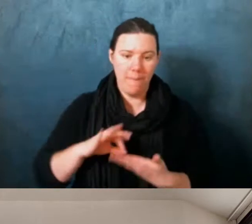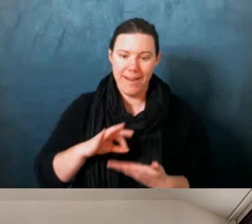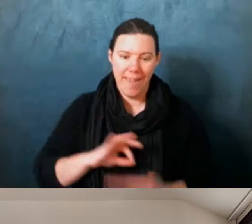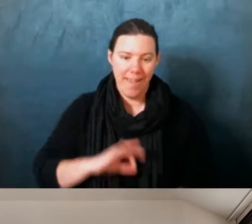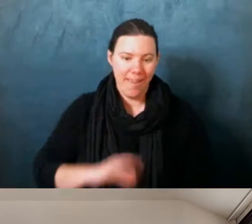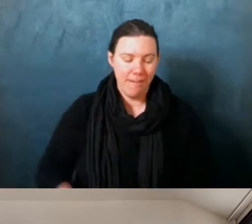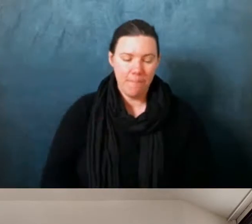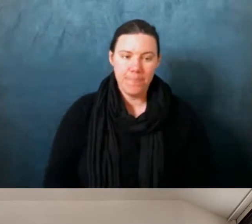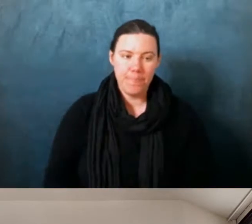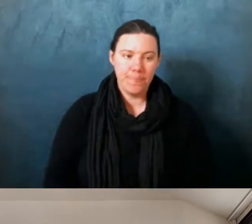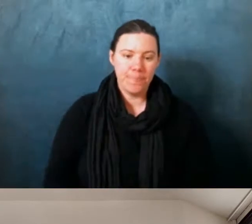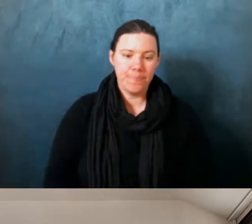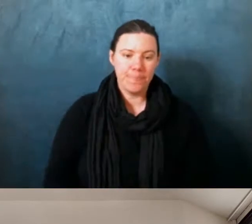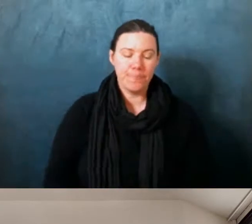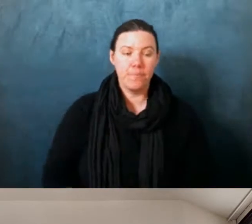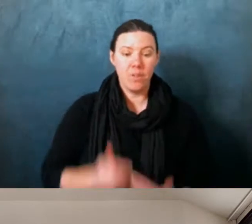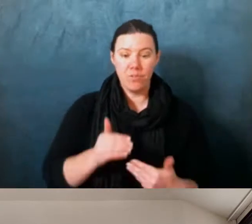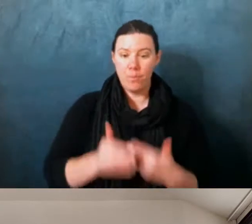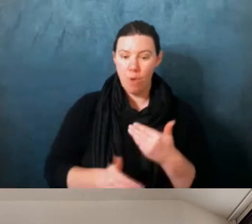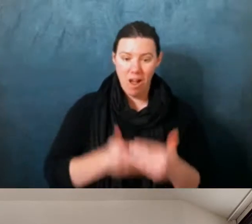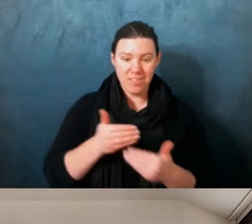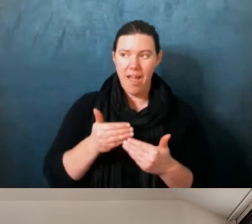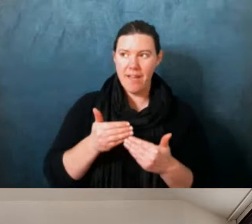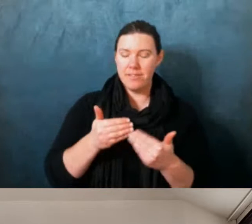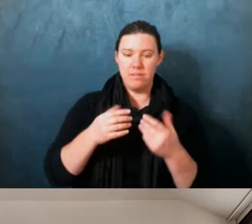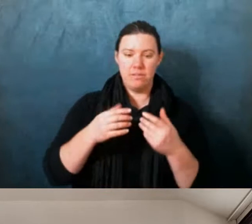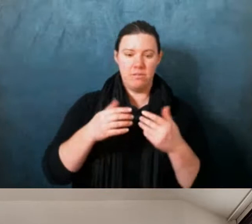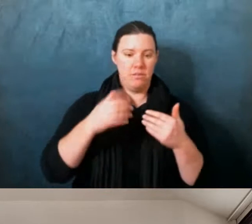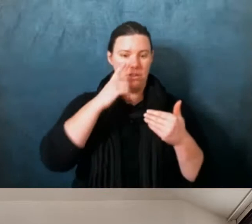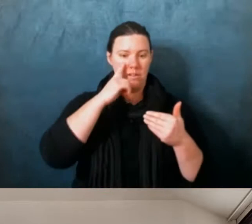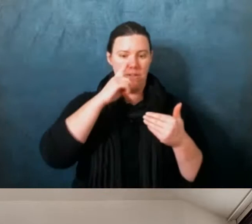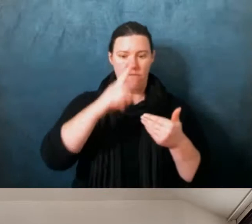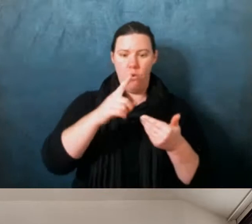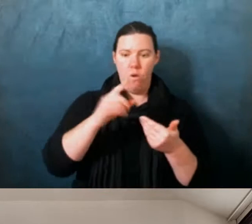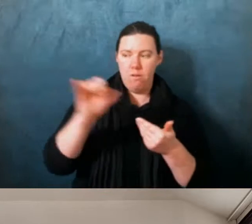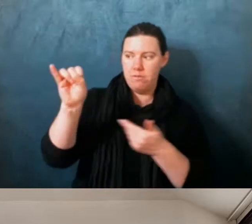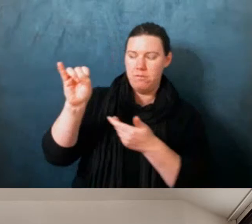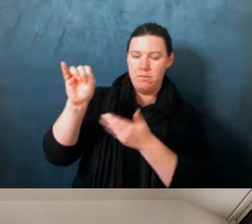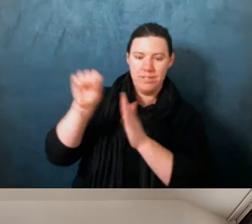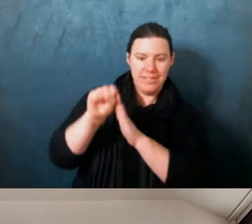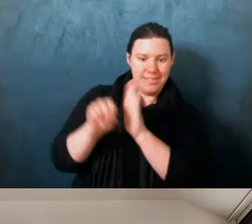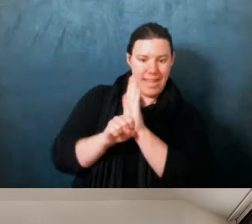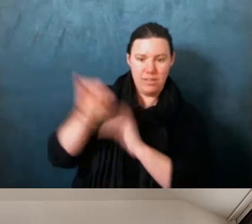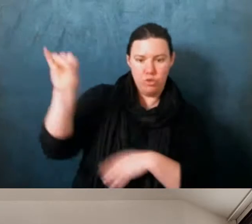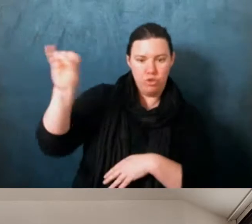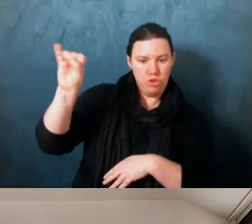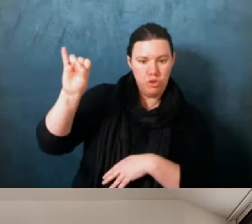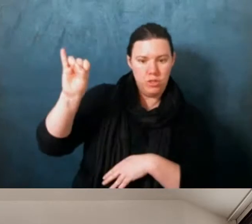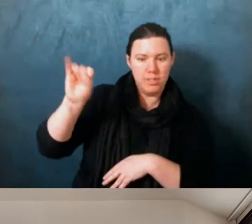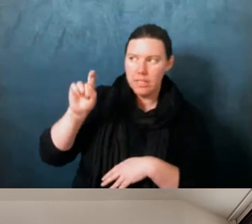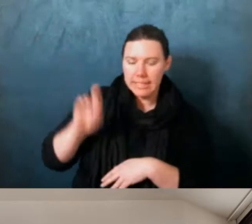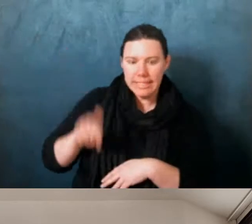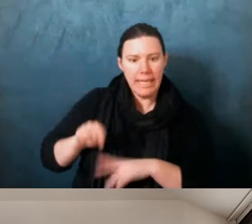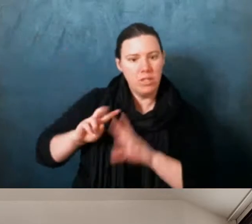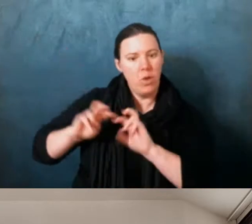The process really needs to be looked at. These people that are on state funded insurance,